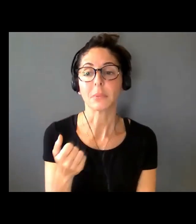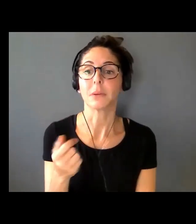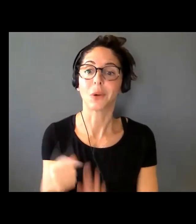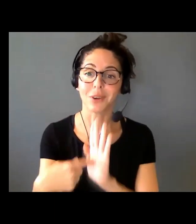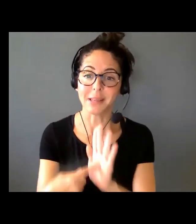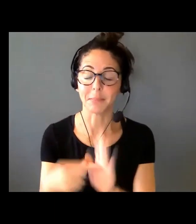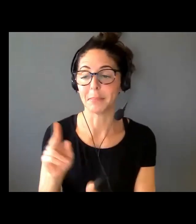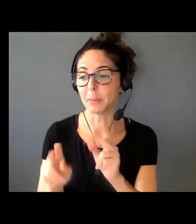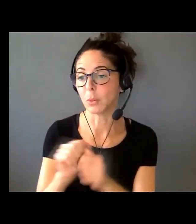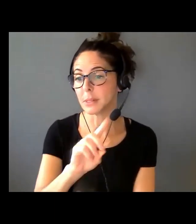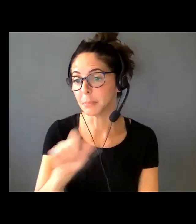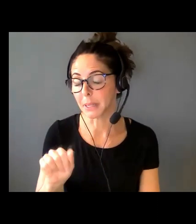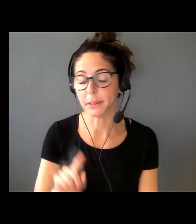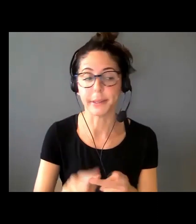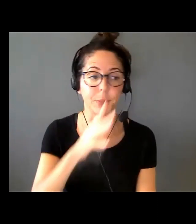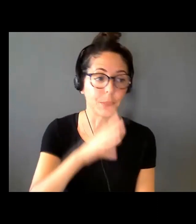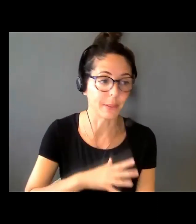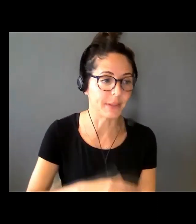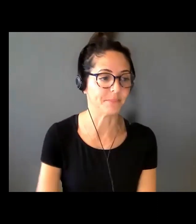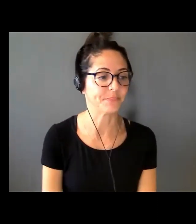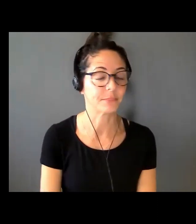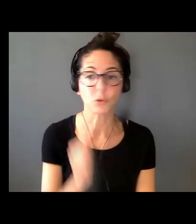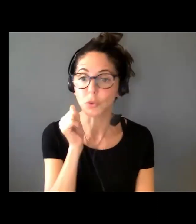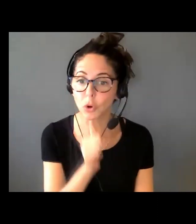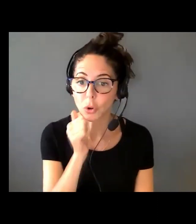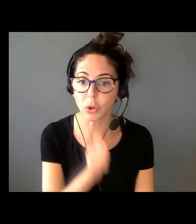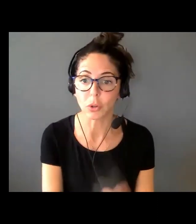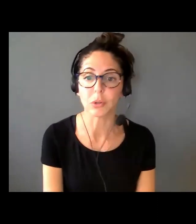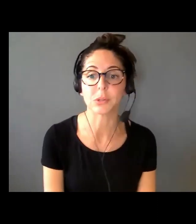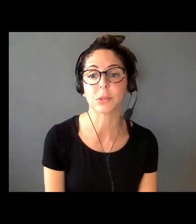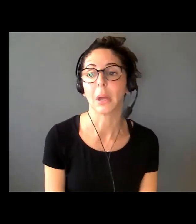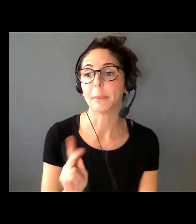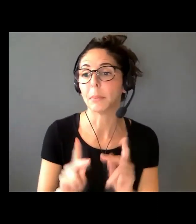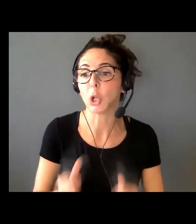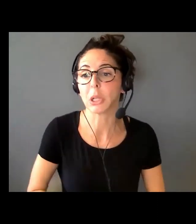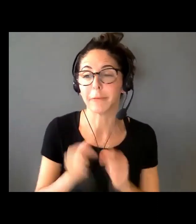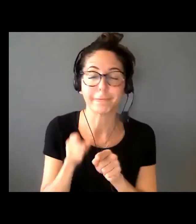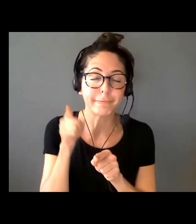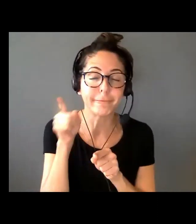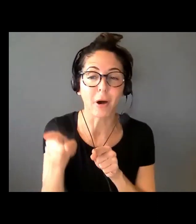with disabilities, women, girls, people from rural areas, lower social economic backgrounds,